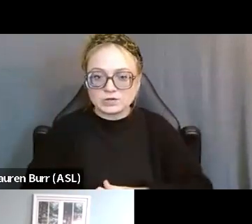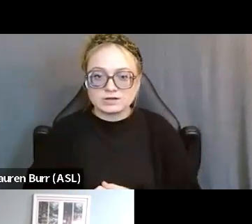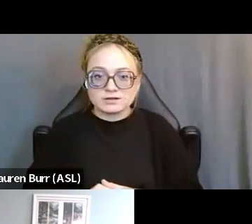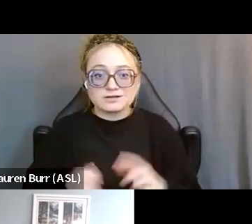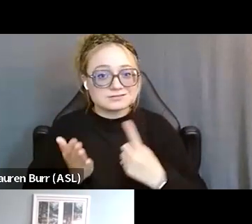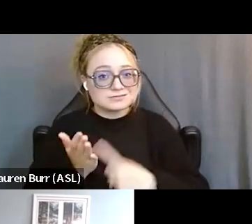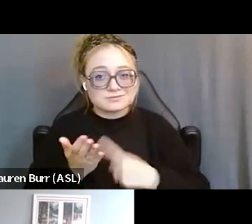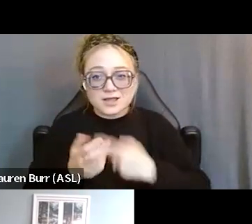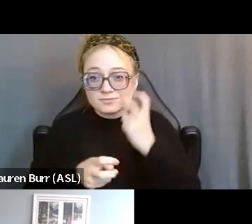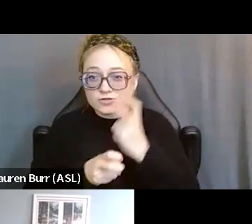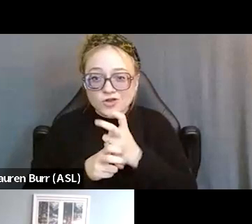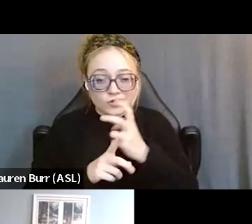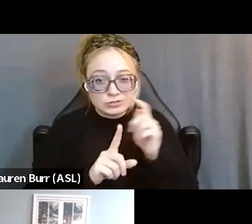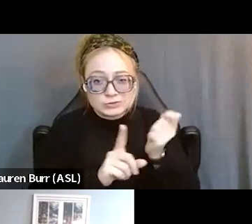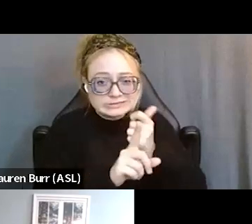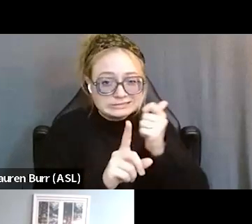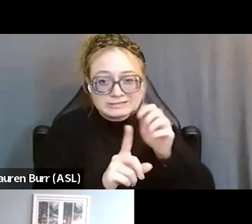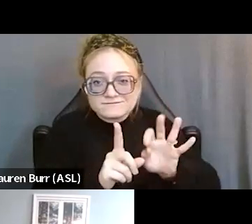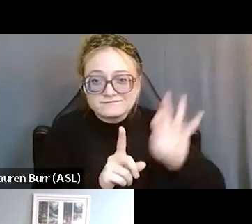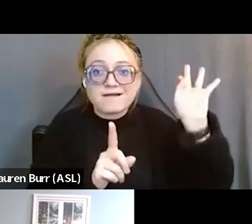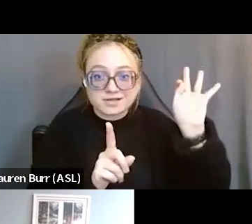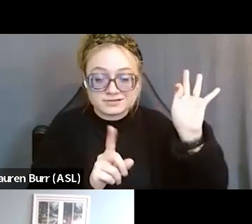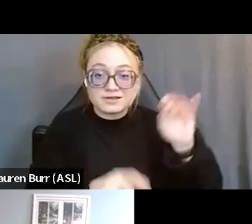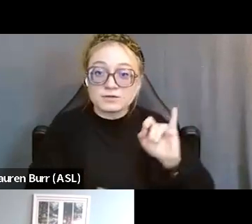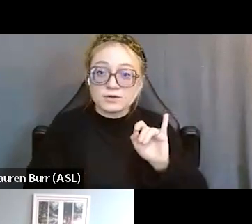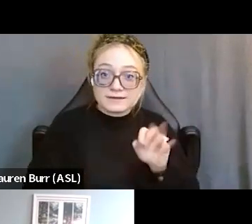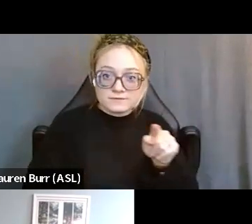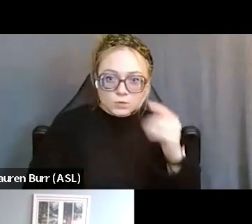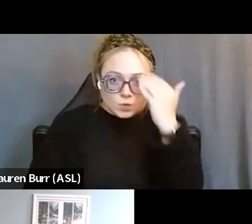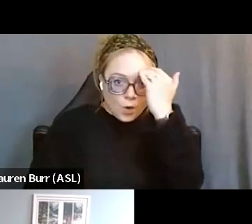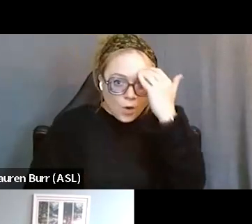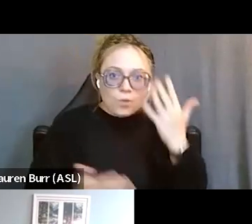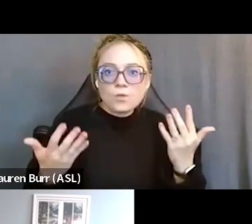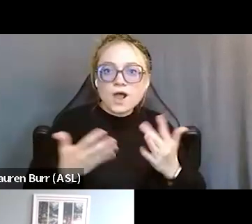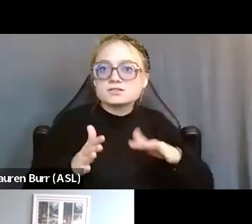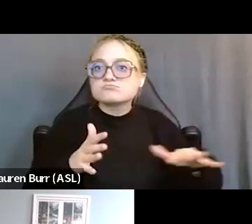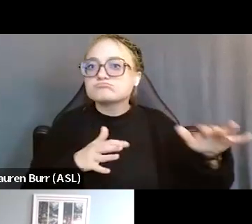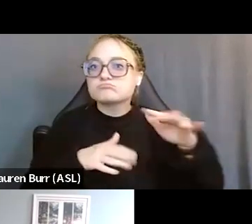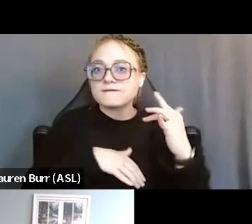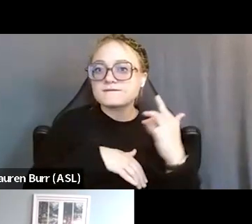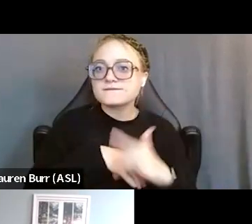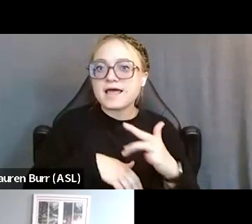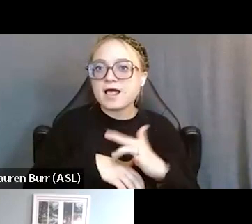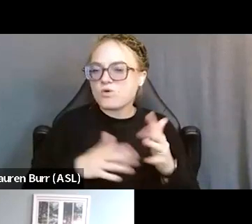So if there's any way that you have access to what's available in your community in terms of maybe